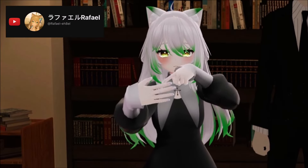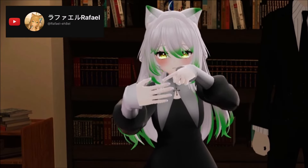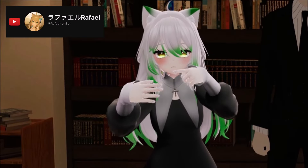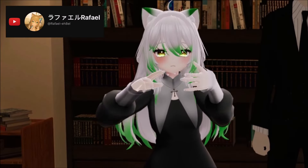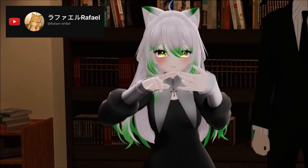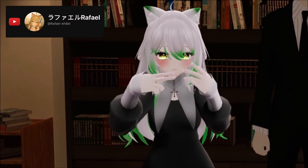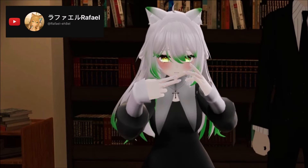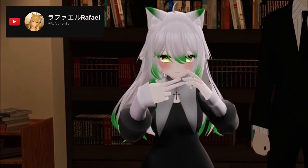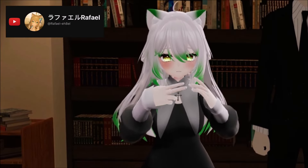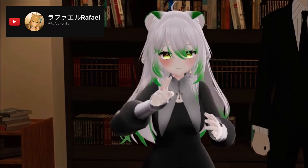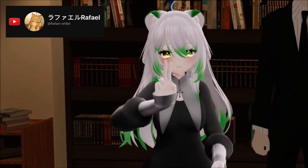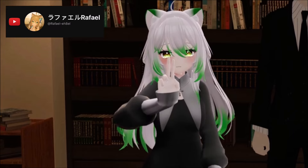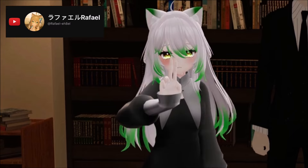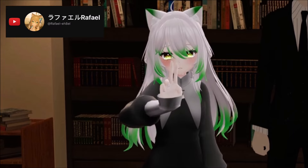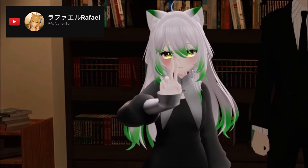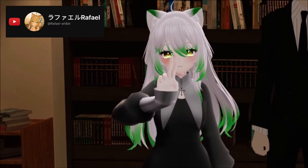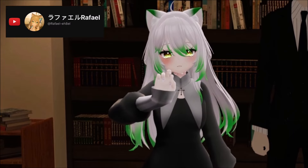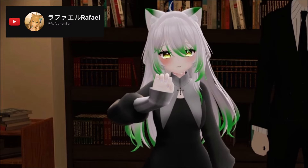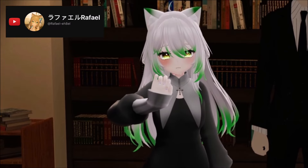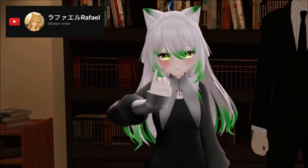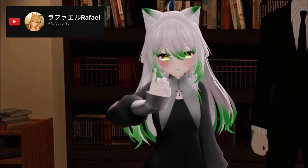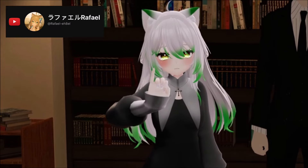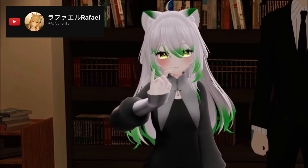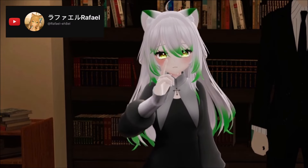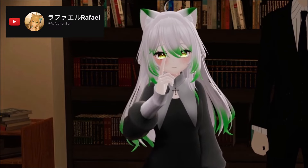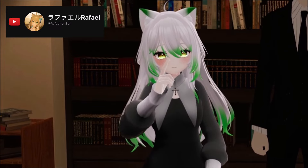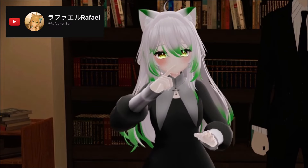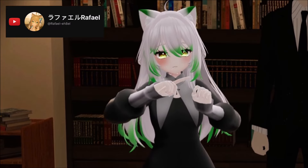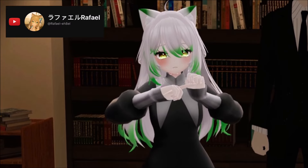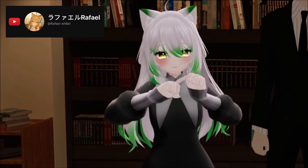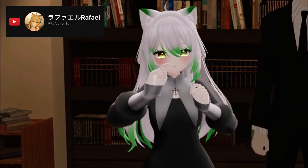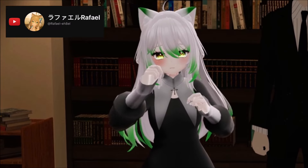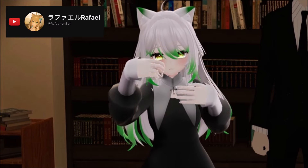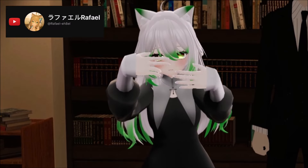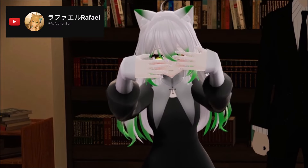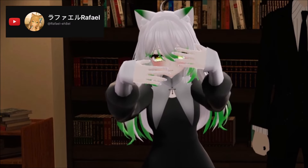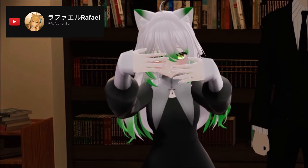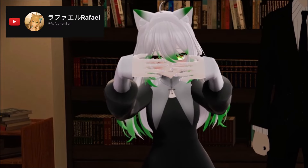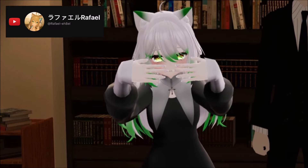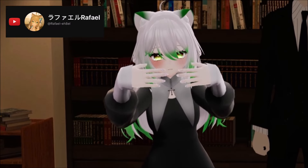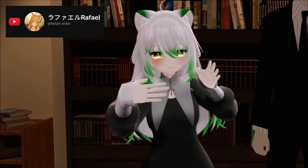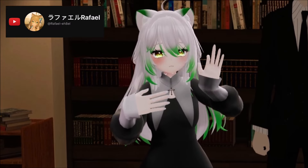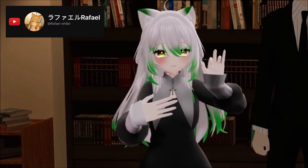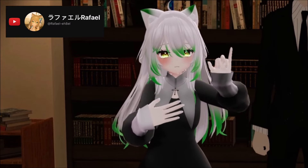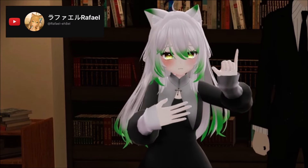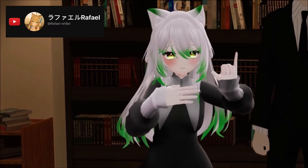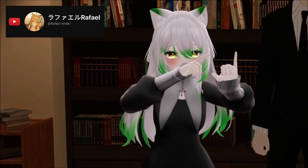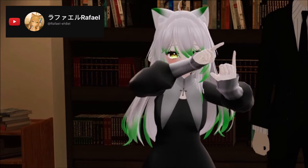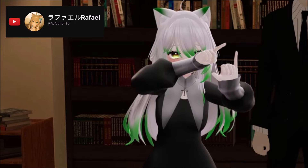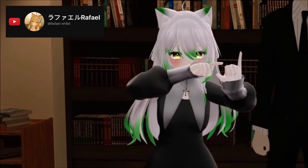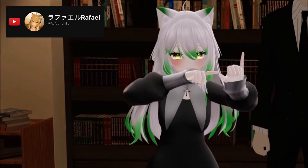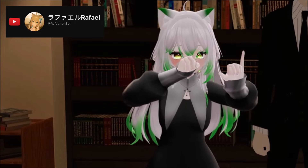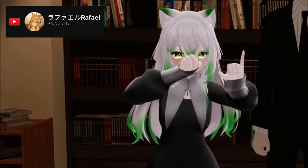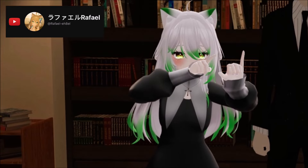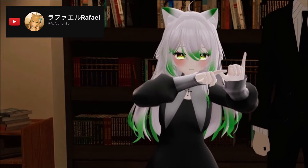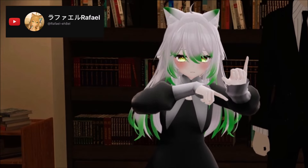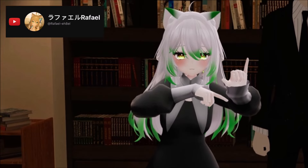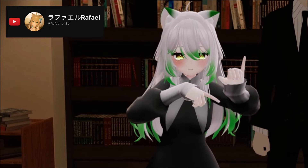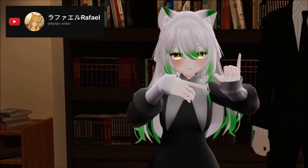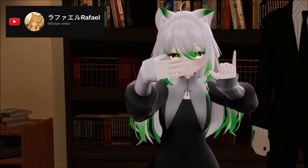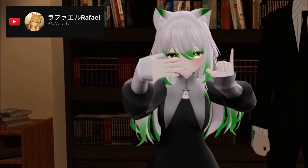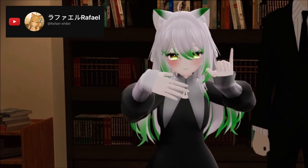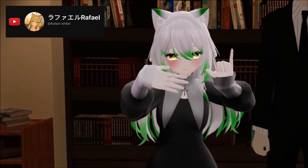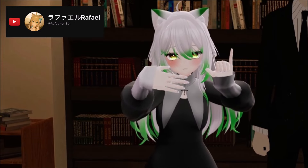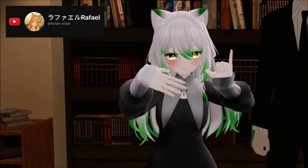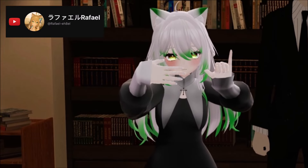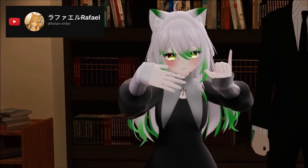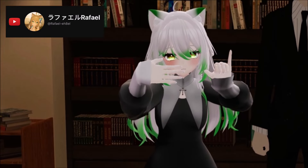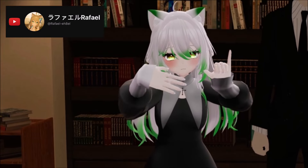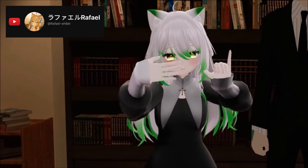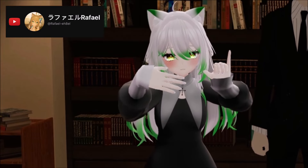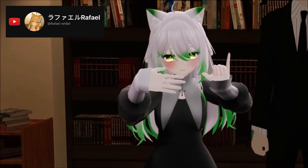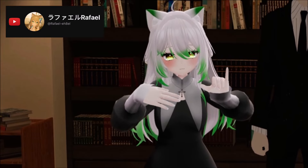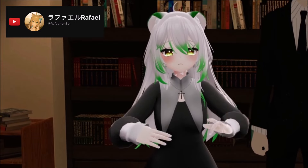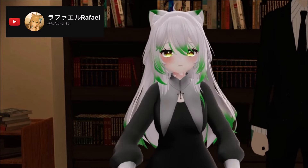(American Sign Language) This means video in JSL. The "Y" hand represents YouTube. This is the sign for YouTube in JSL